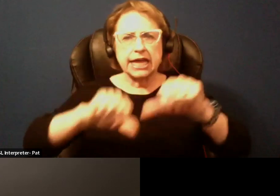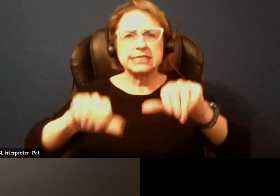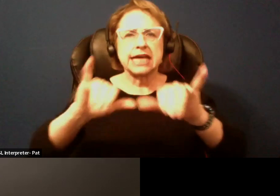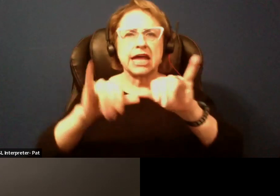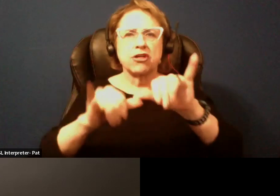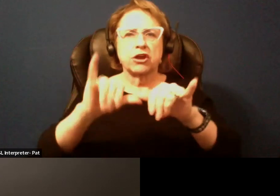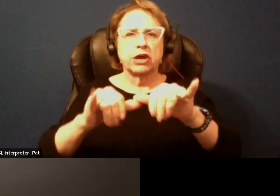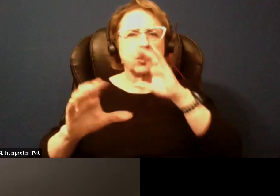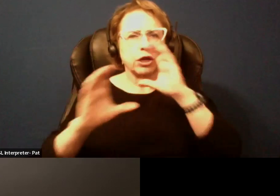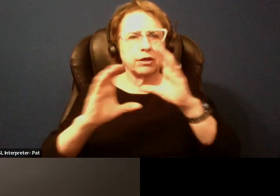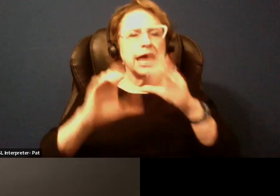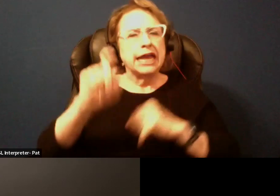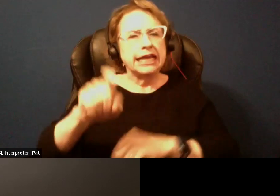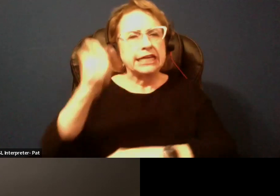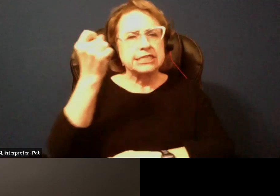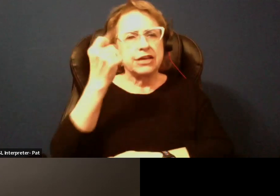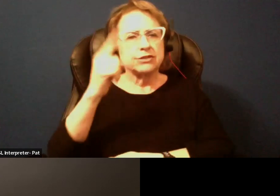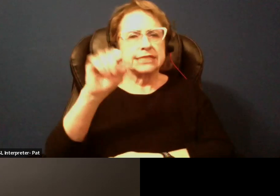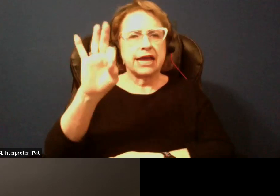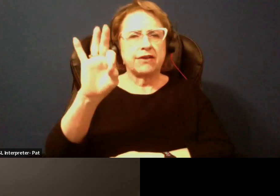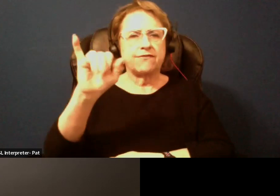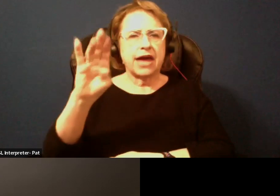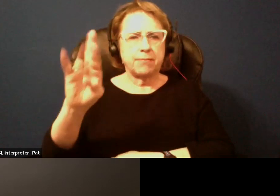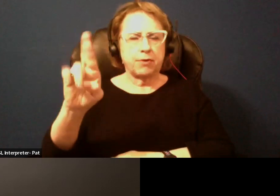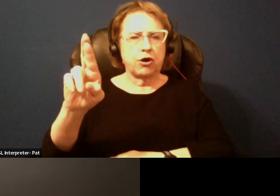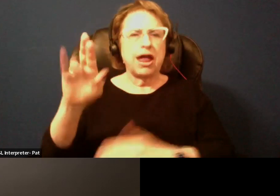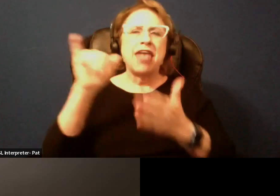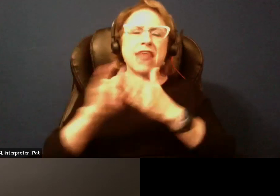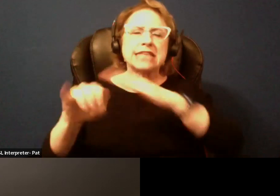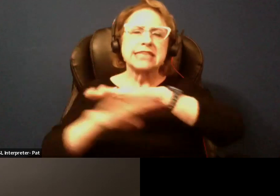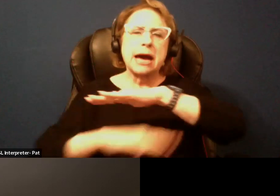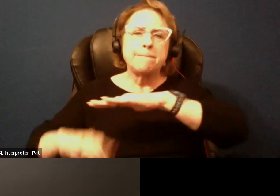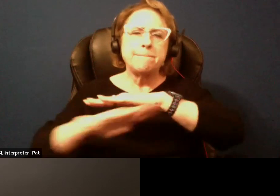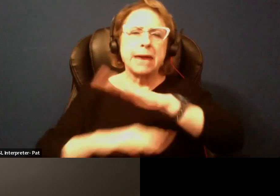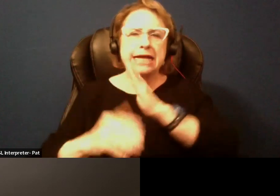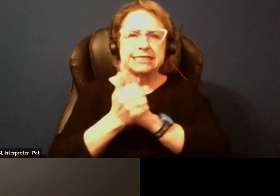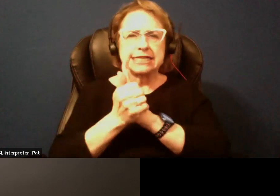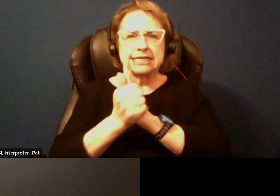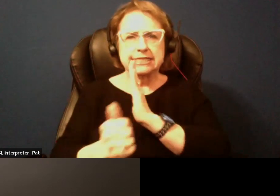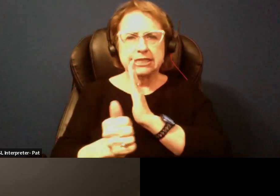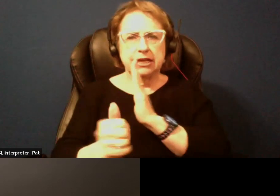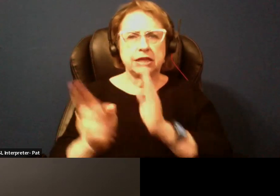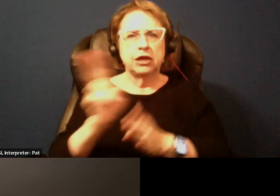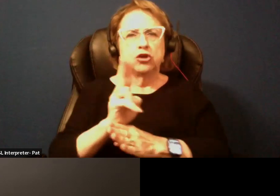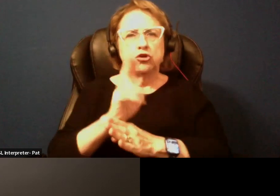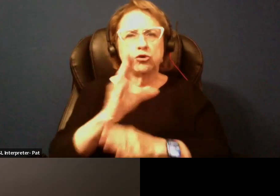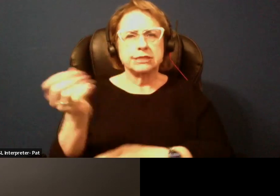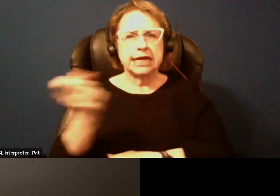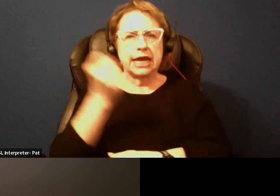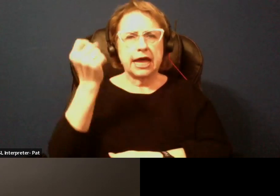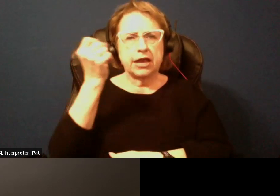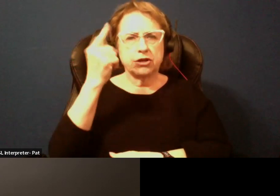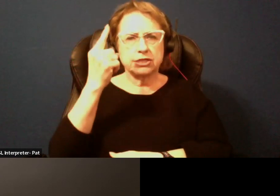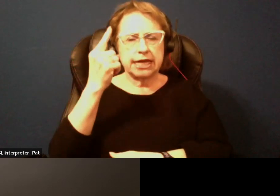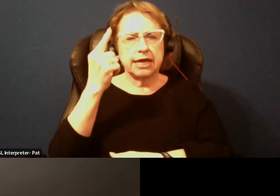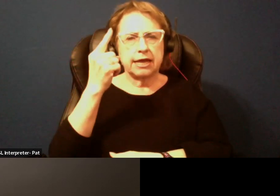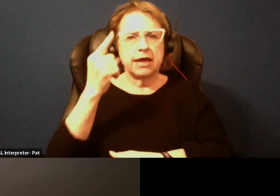fiber. Fiber optics should be a basic skill used and understood by a broad swath of the workforce.